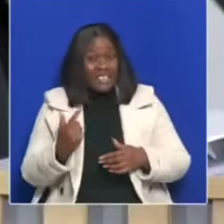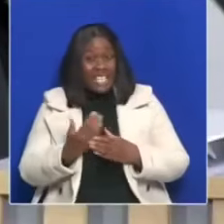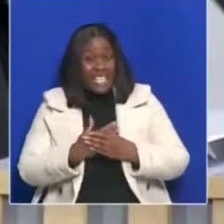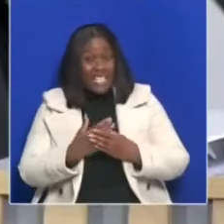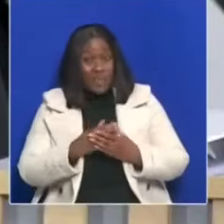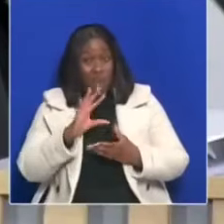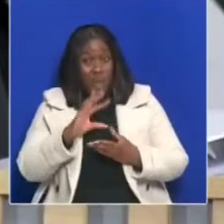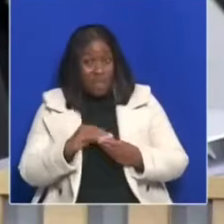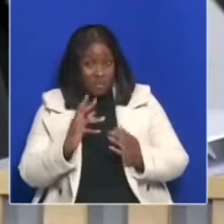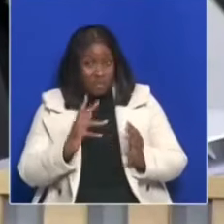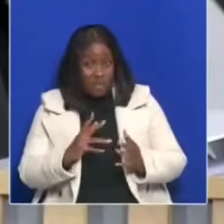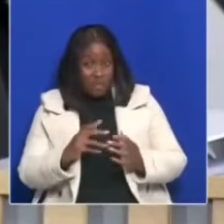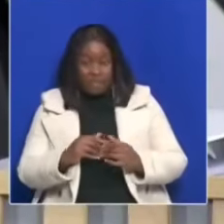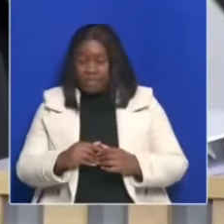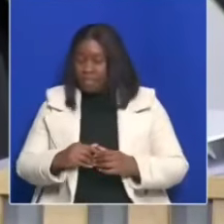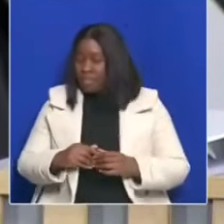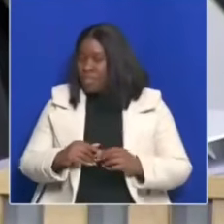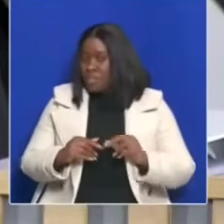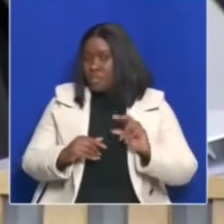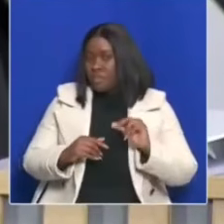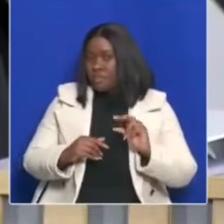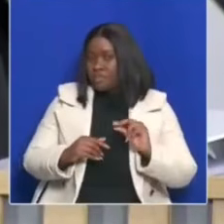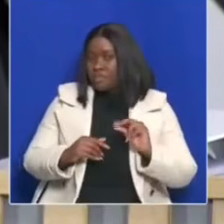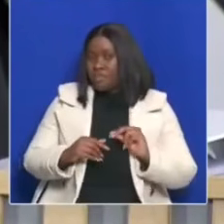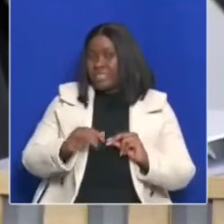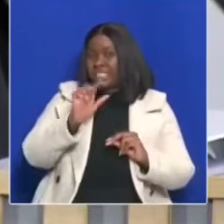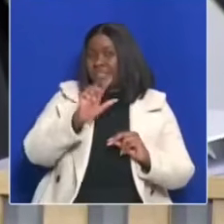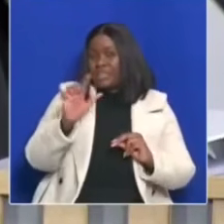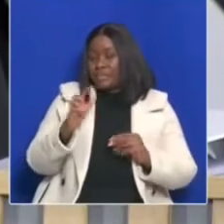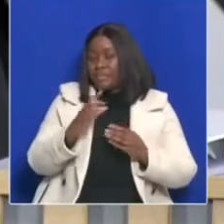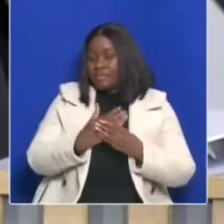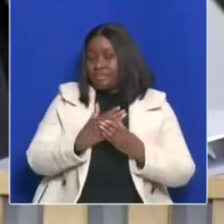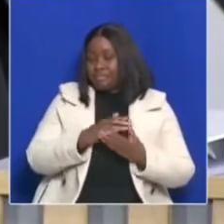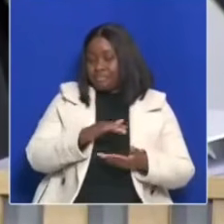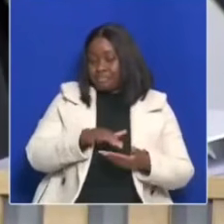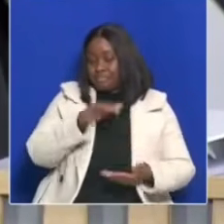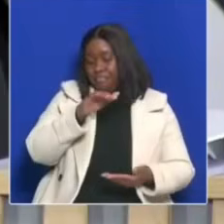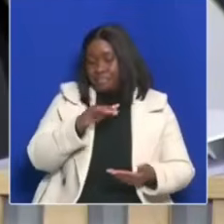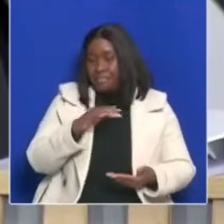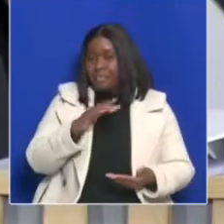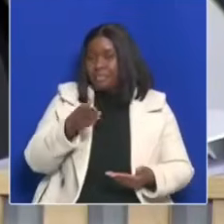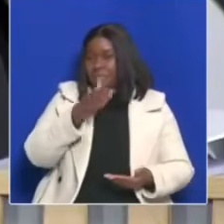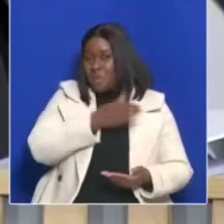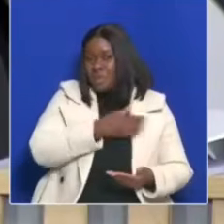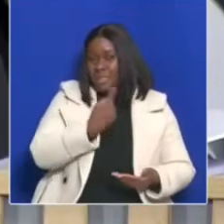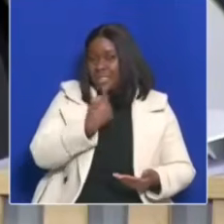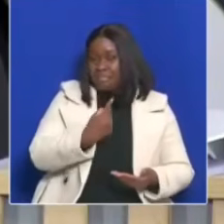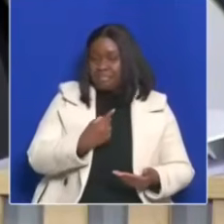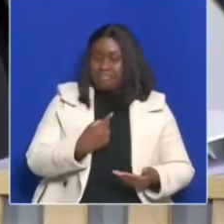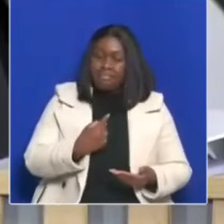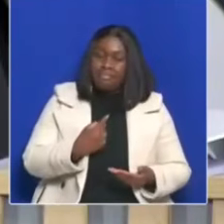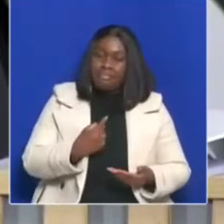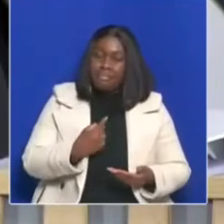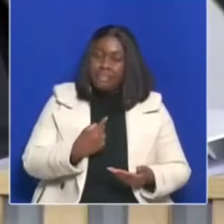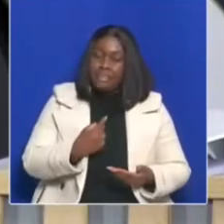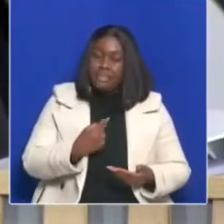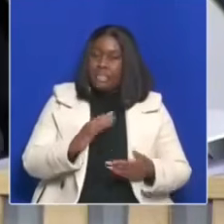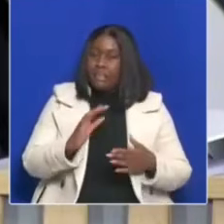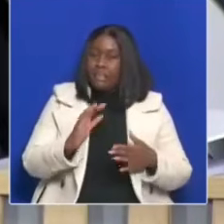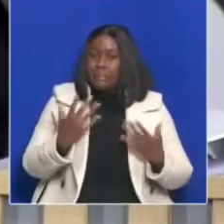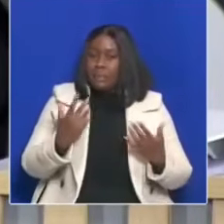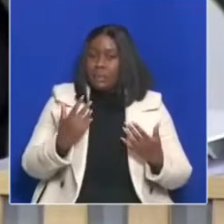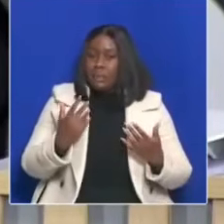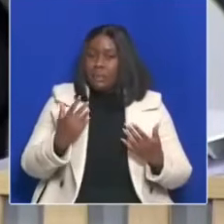in actually in all 77 as I said commissioner there is no reference to suspects the suspect's names